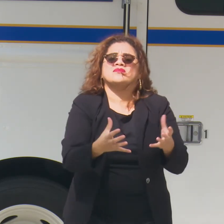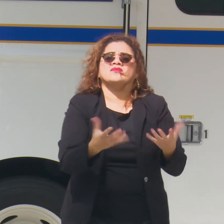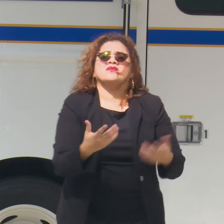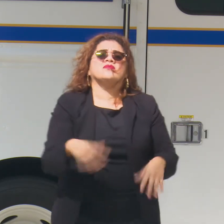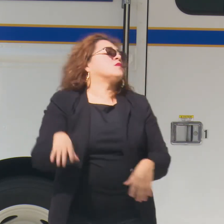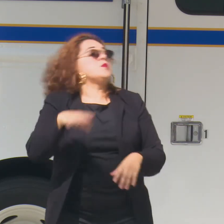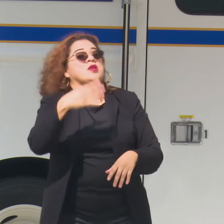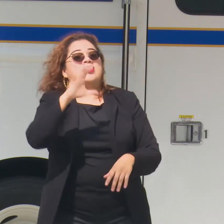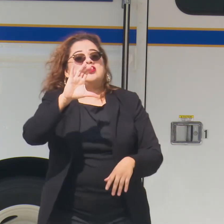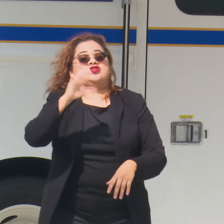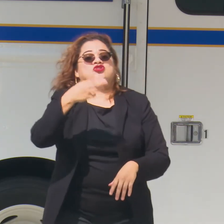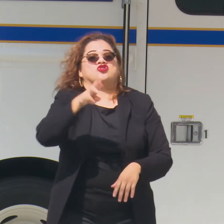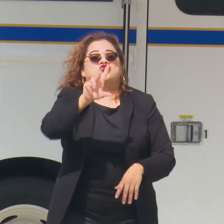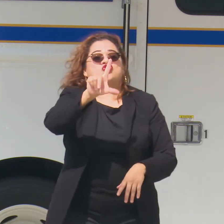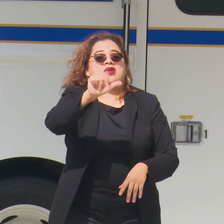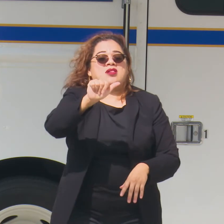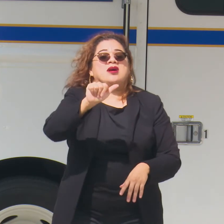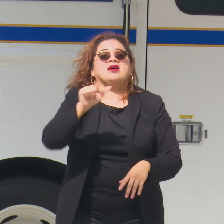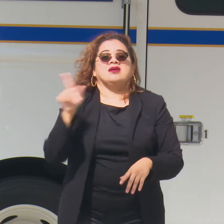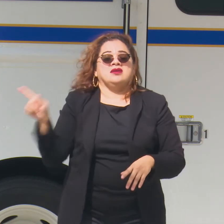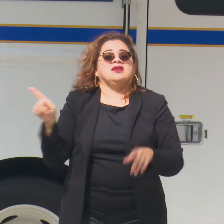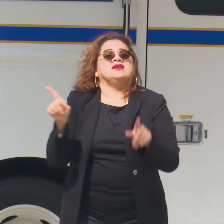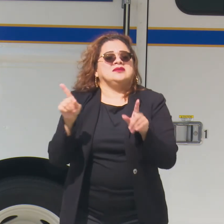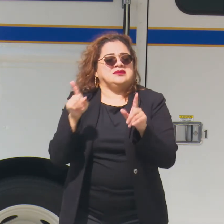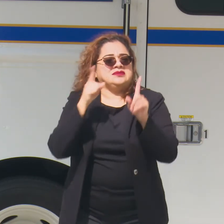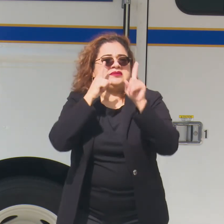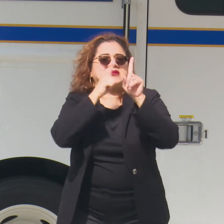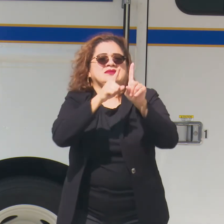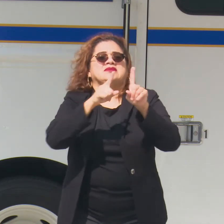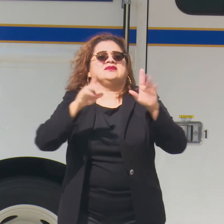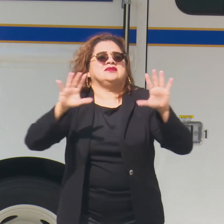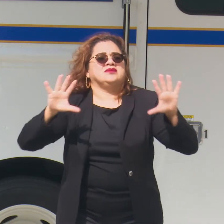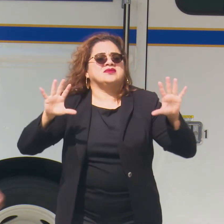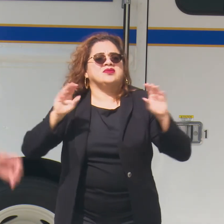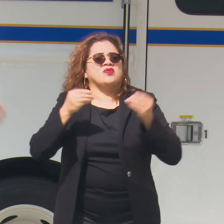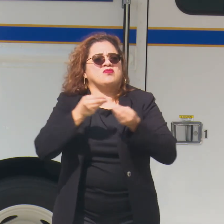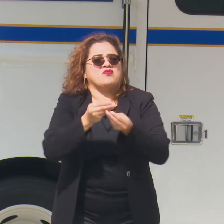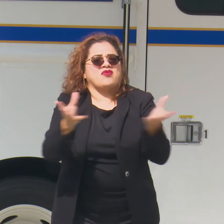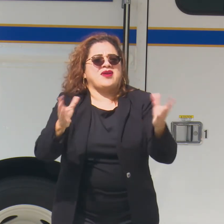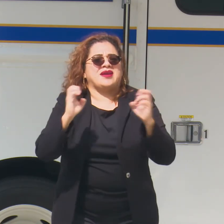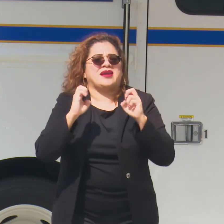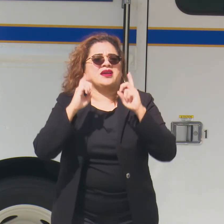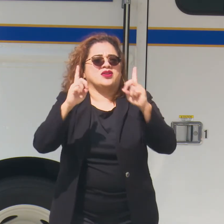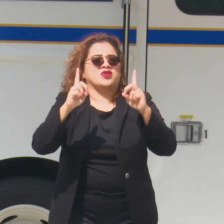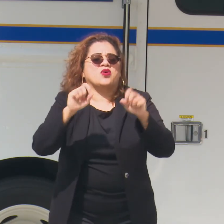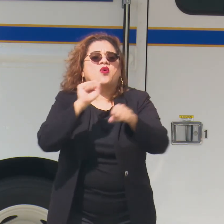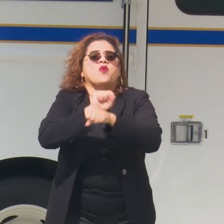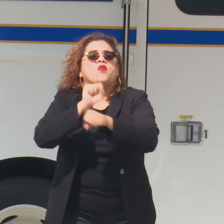and Angelica can maybe comment on this as well, is they're going to be providing education so they're providing worker rights education.